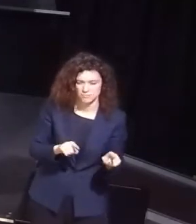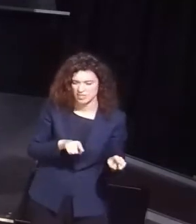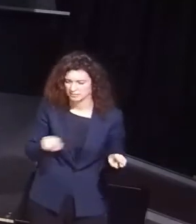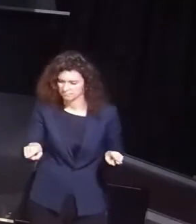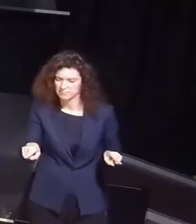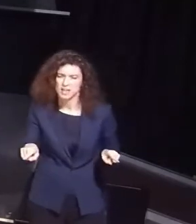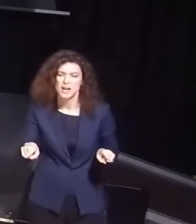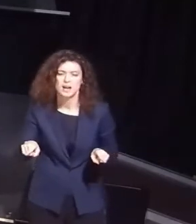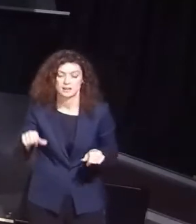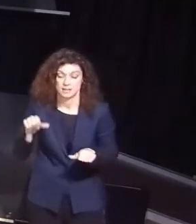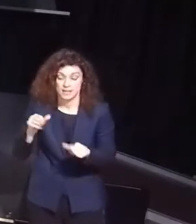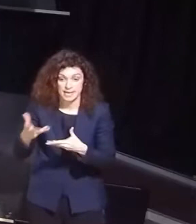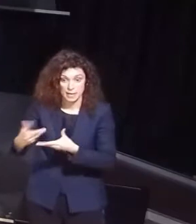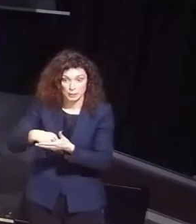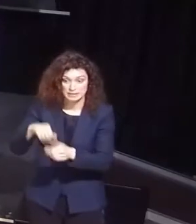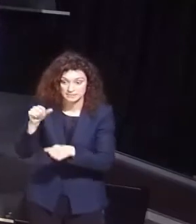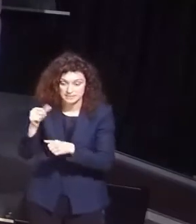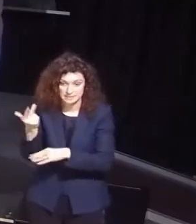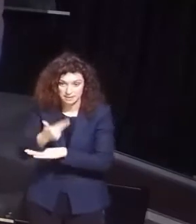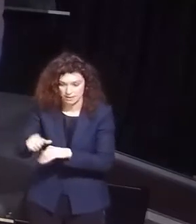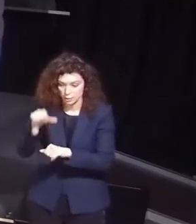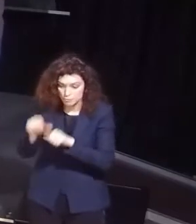to make products usable for people.